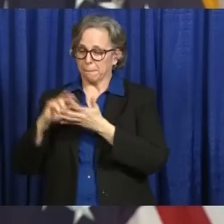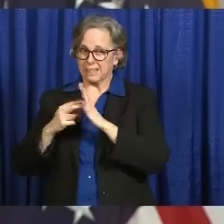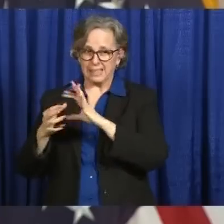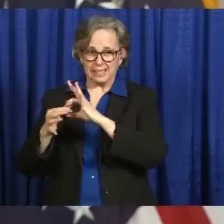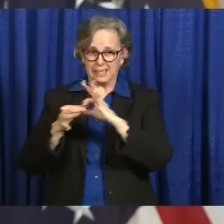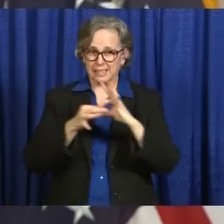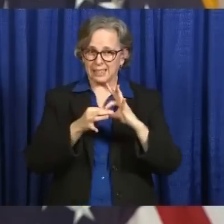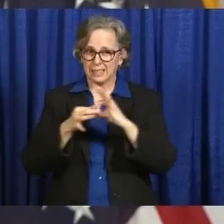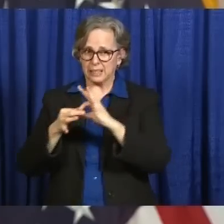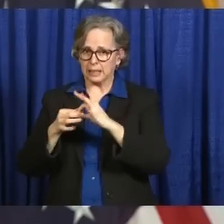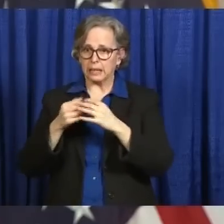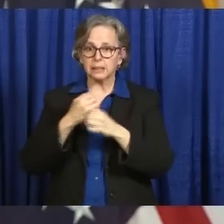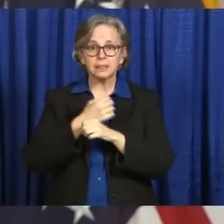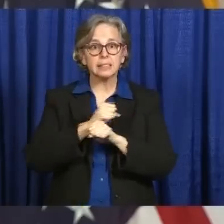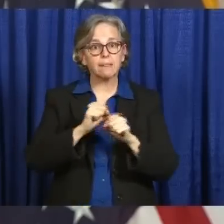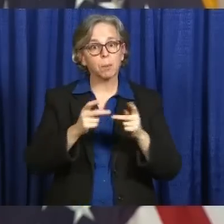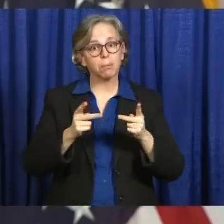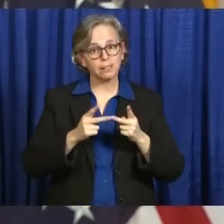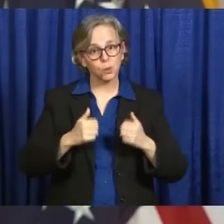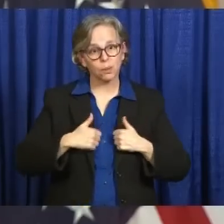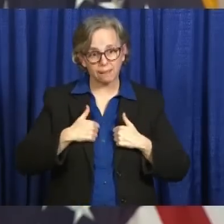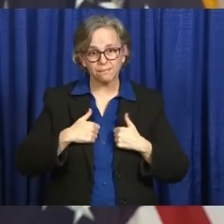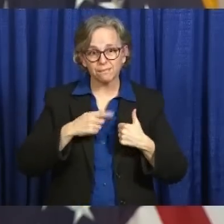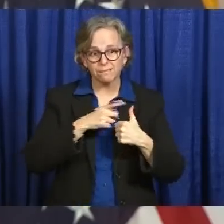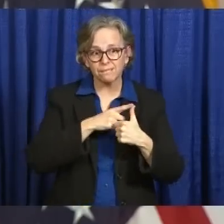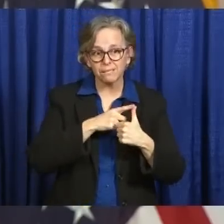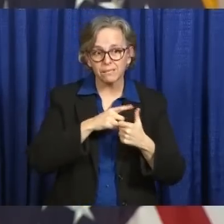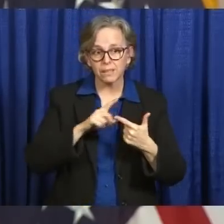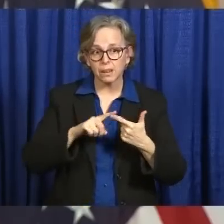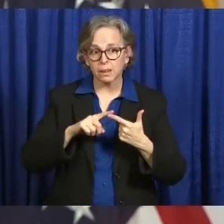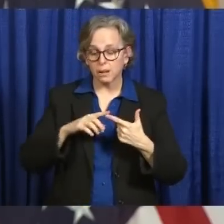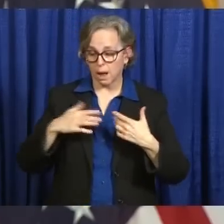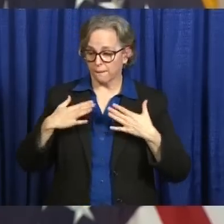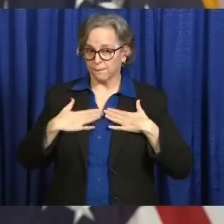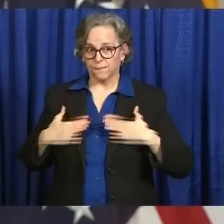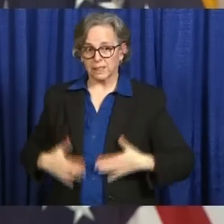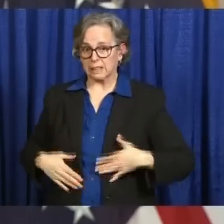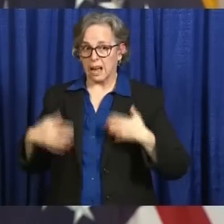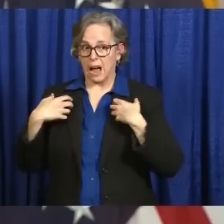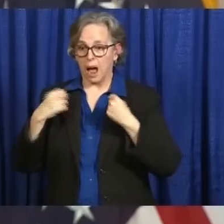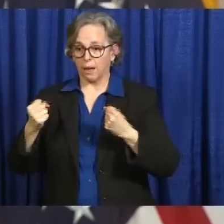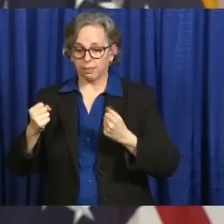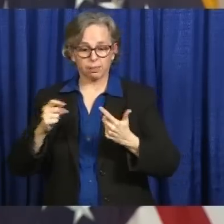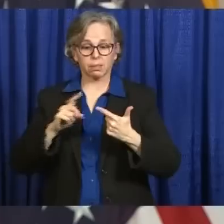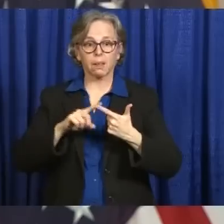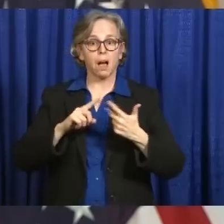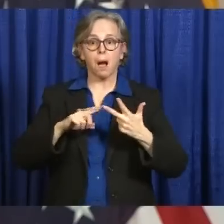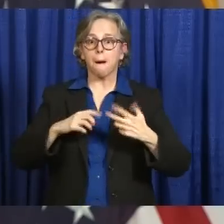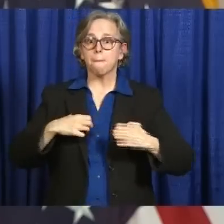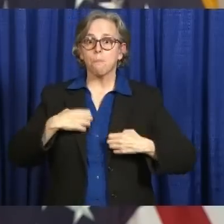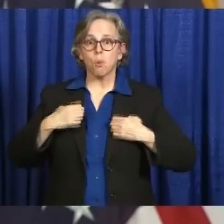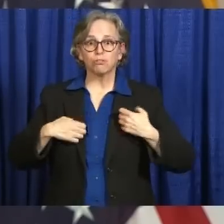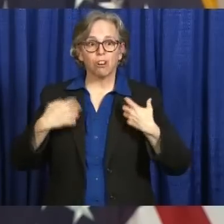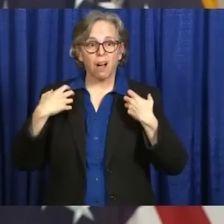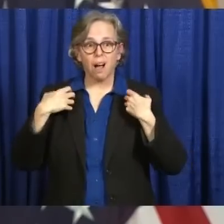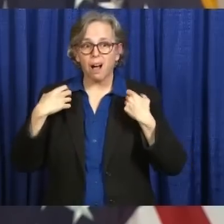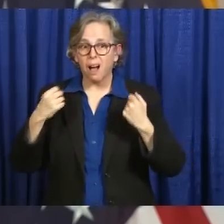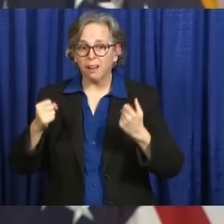IS THAT RECOVERY AND WELLNESS TAKES A LOT TO BE WELL AND STAY WELL. THAT INCLUDES HAVING A SAFE PLACE TO LIVE AND HAVING